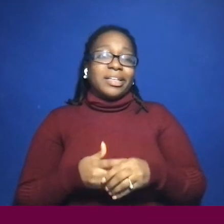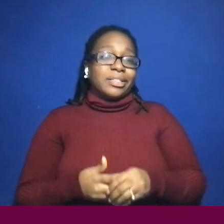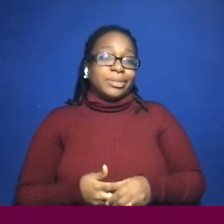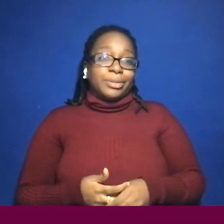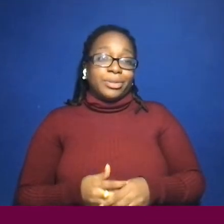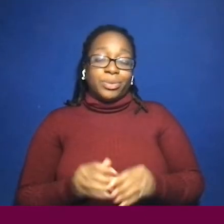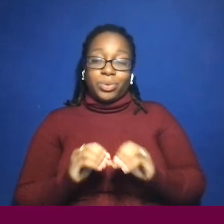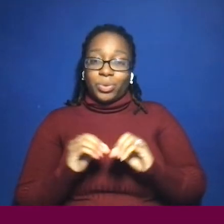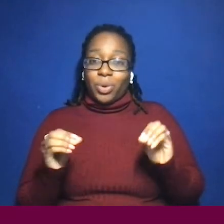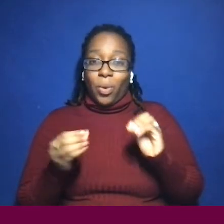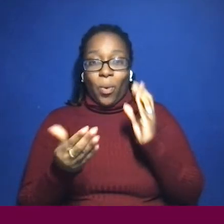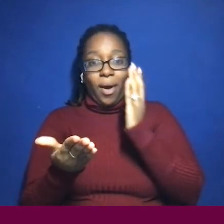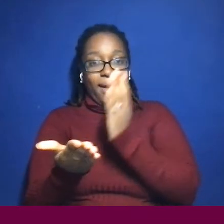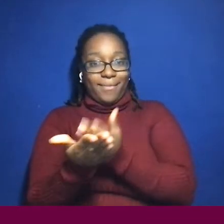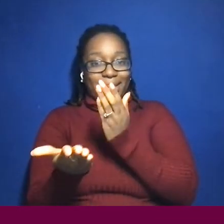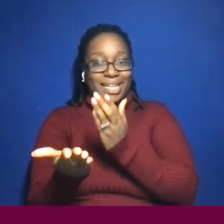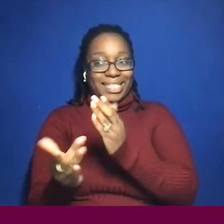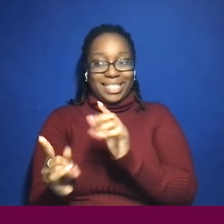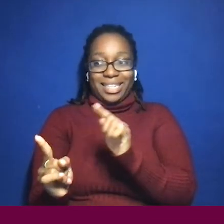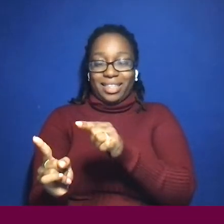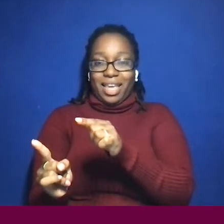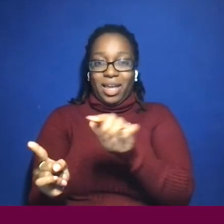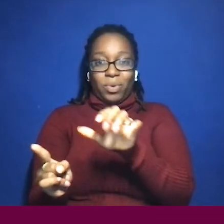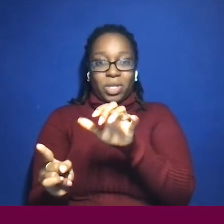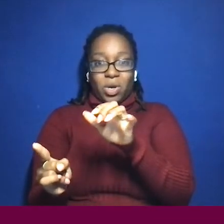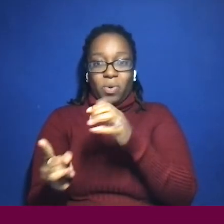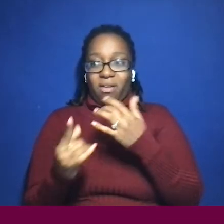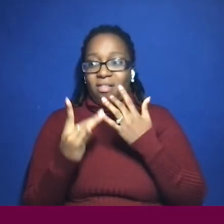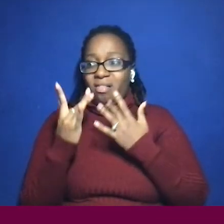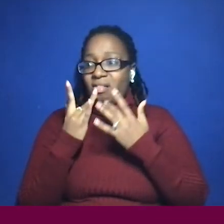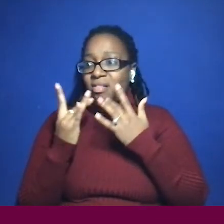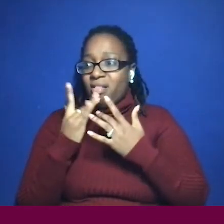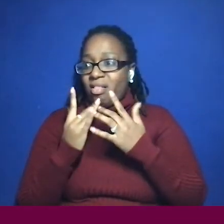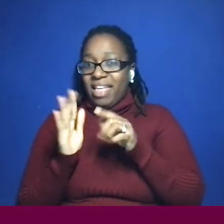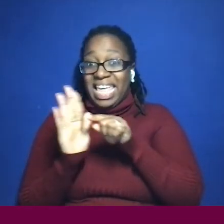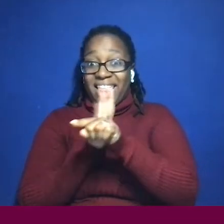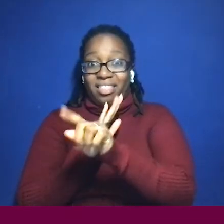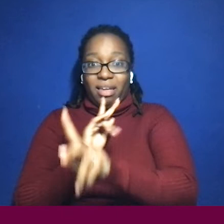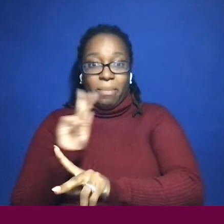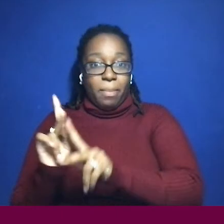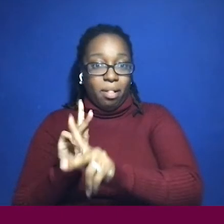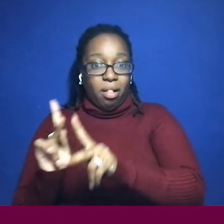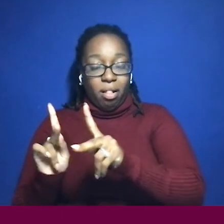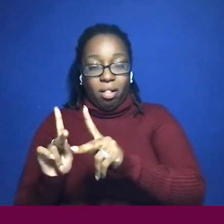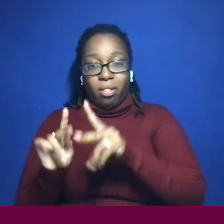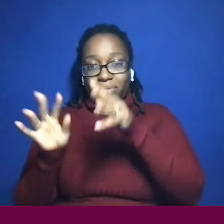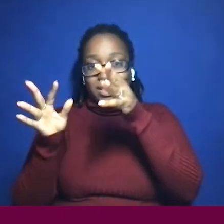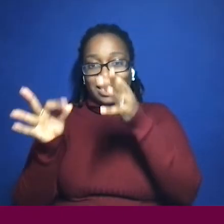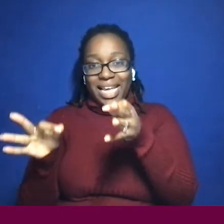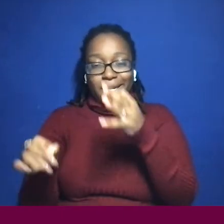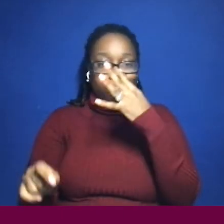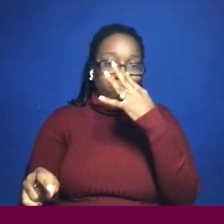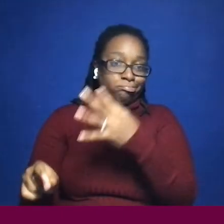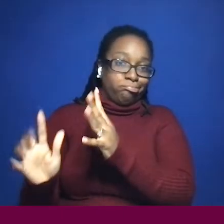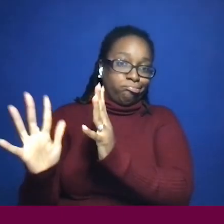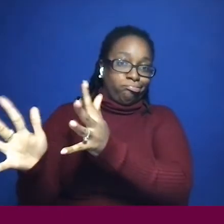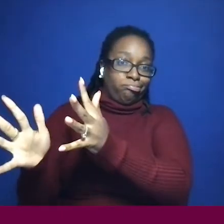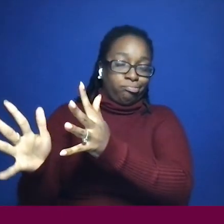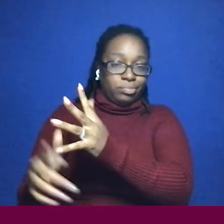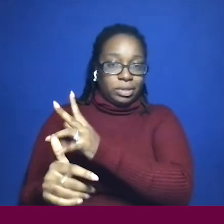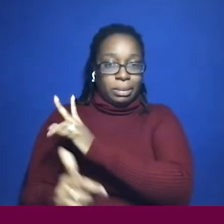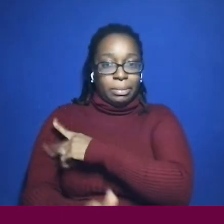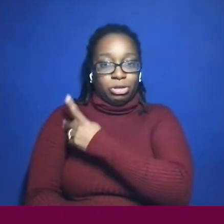no evidence that such desperation was reached of deciding to potentially hasten patient's deaths.